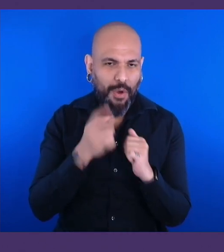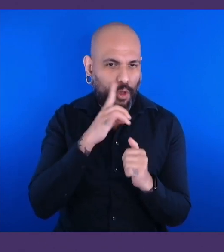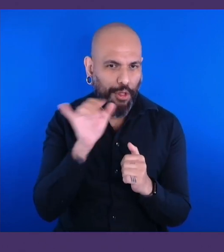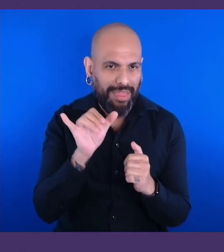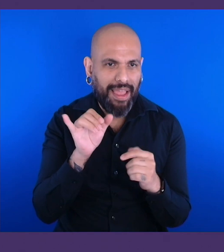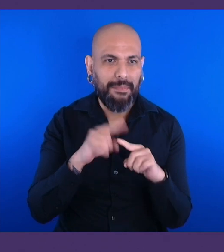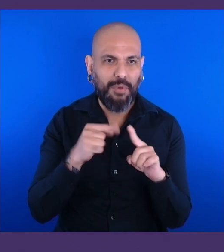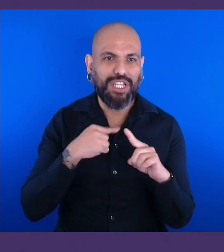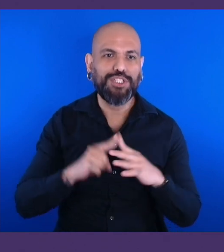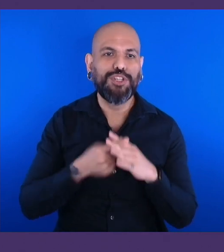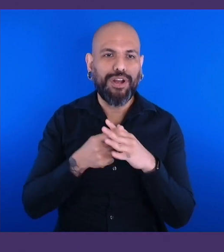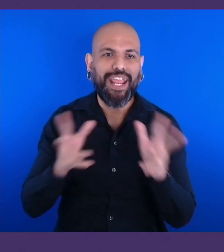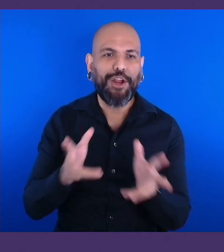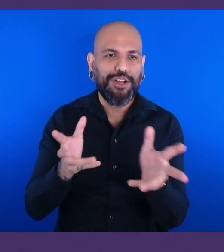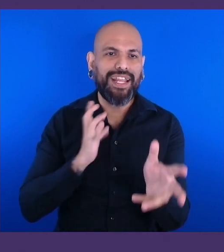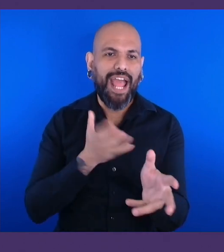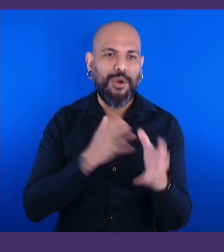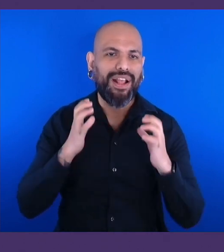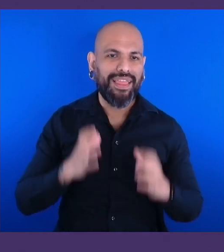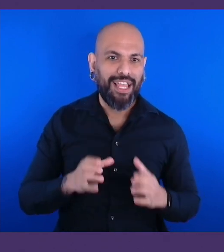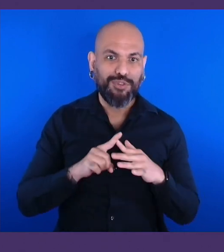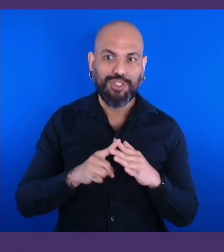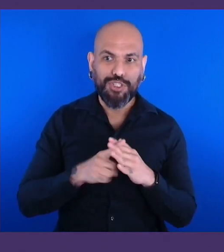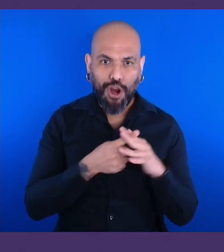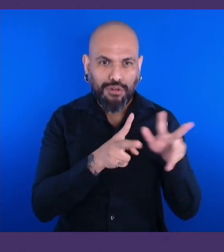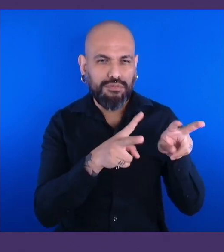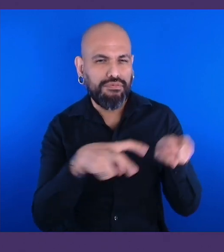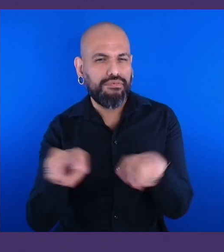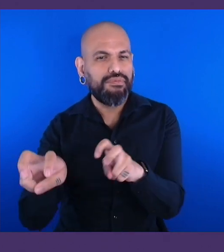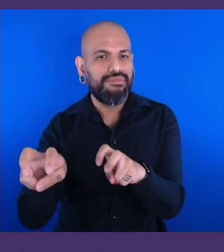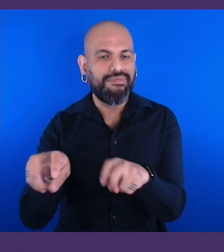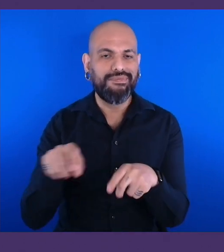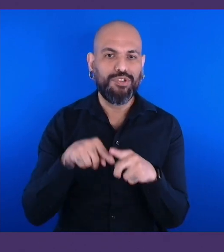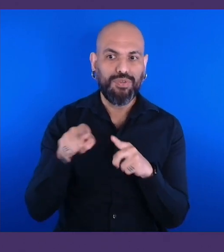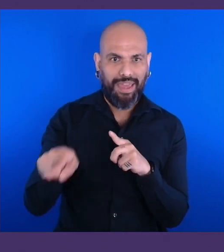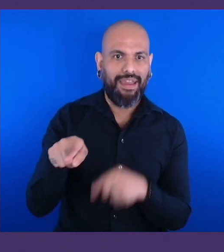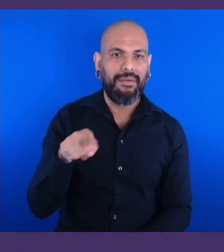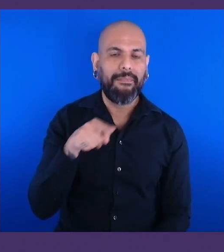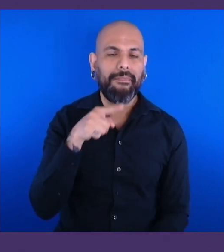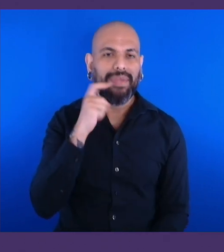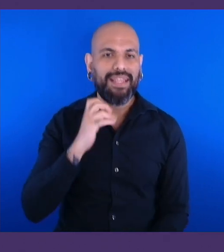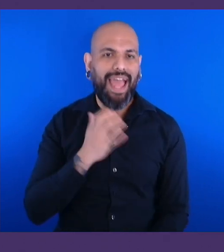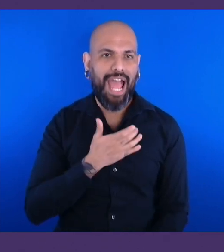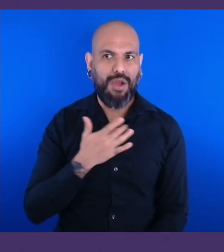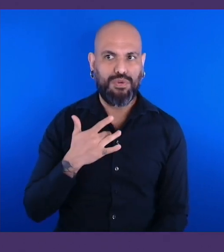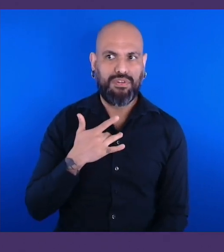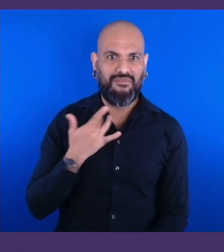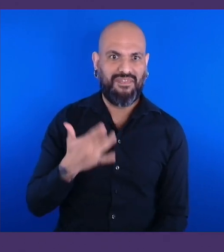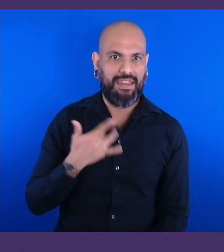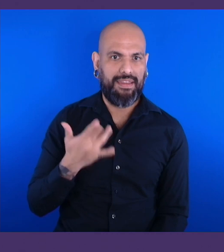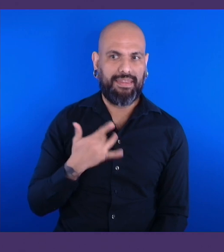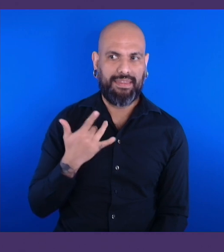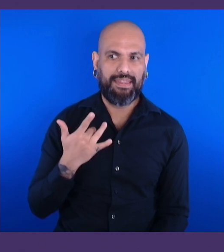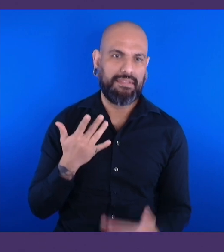to start moving towards it just because our general feeling is that the more recent the standard,